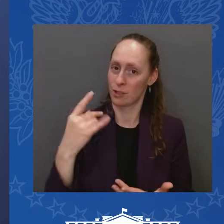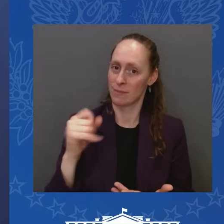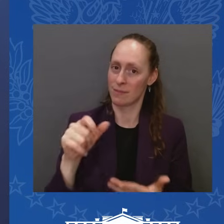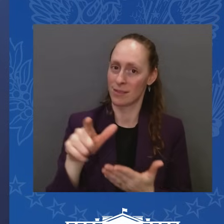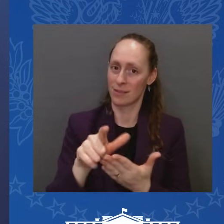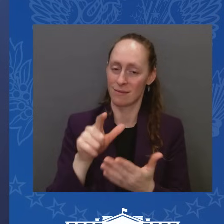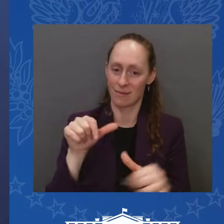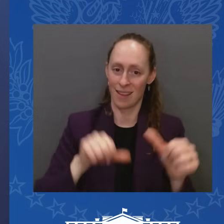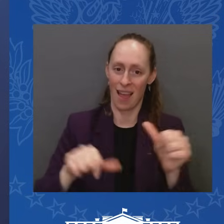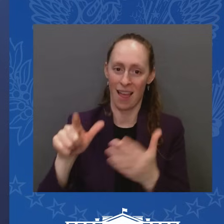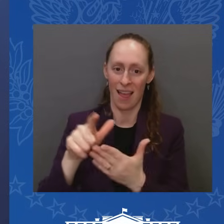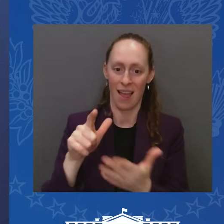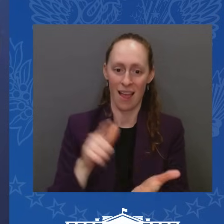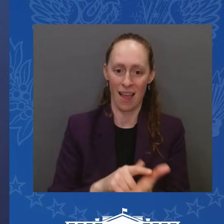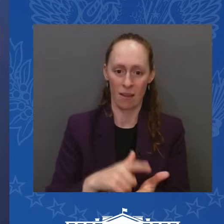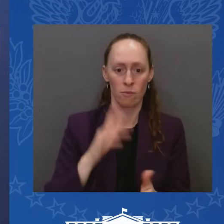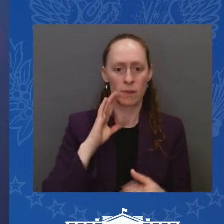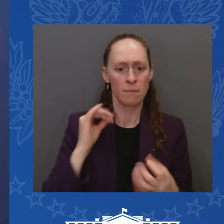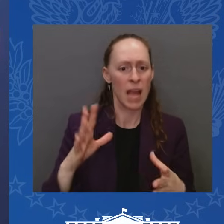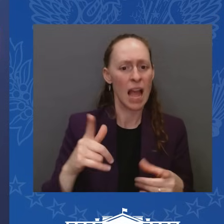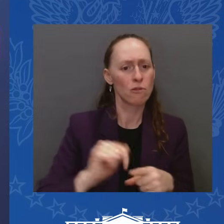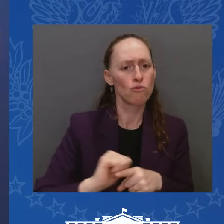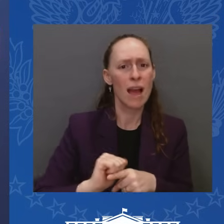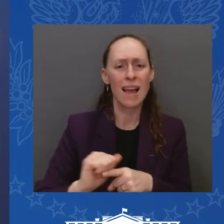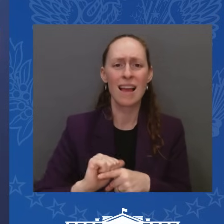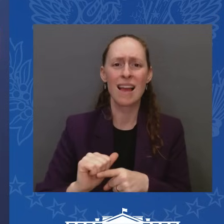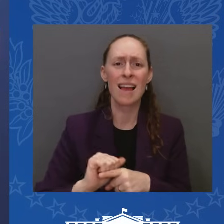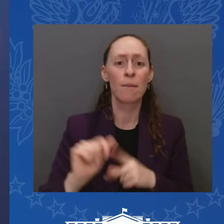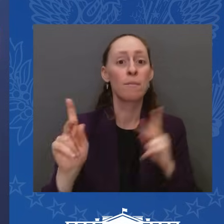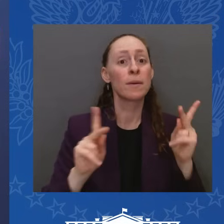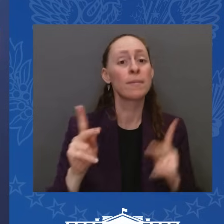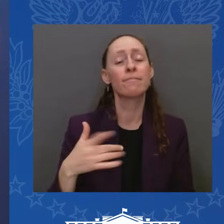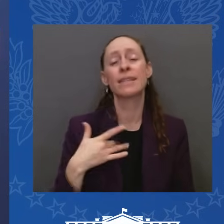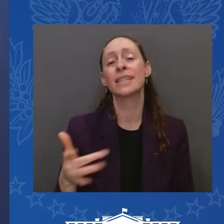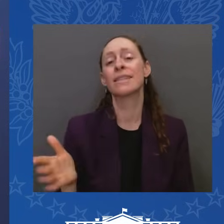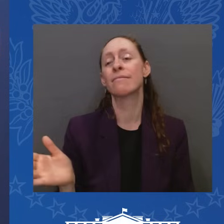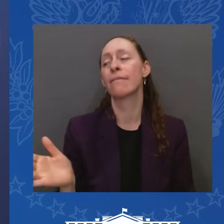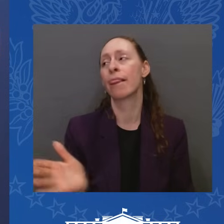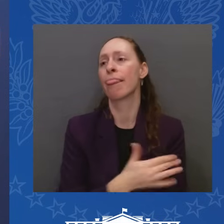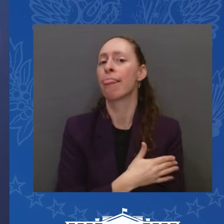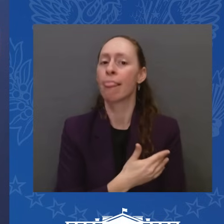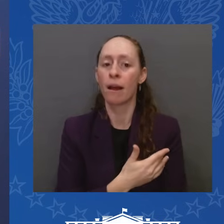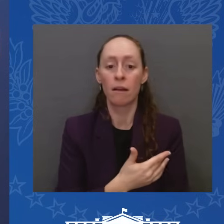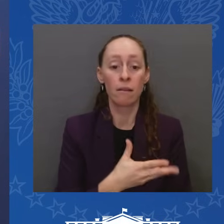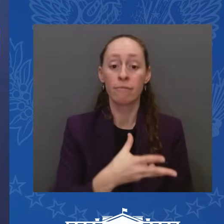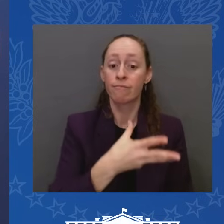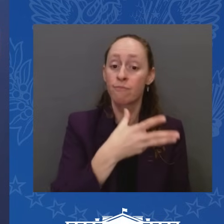like women, people of color -- to work in the semiconductor industry. The list goes on.